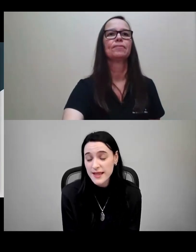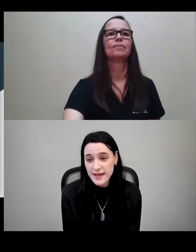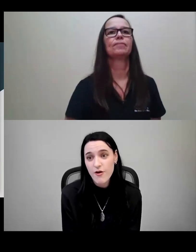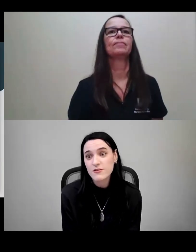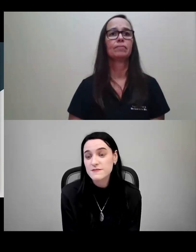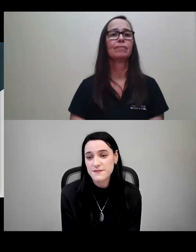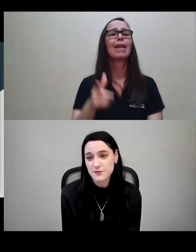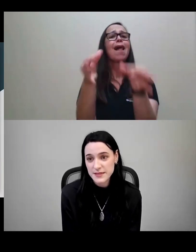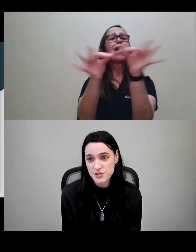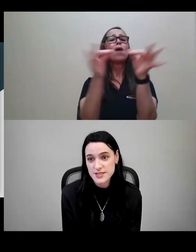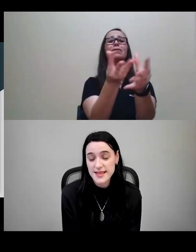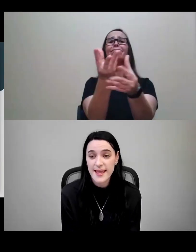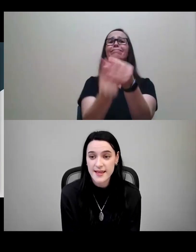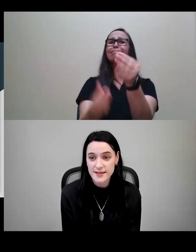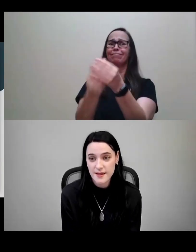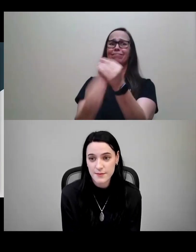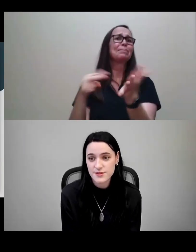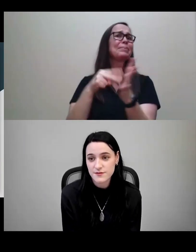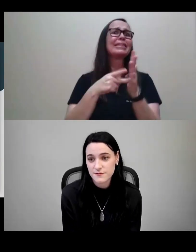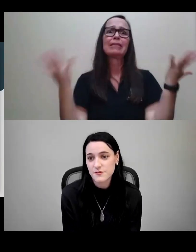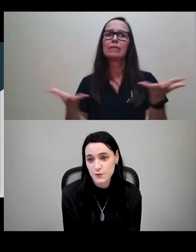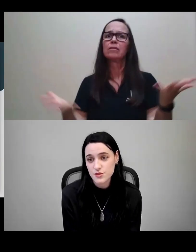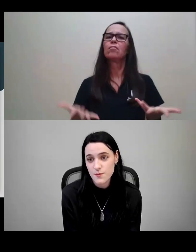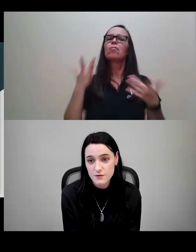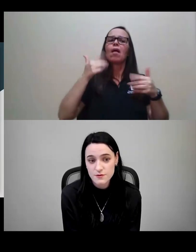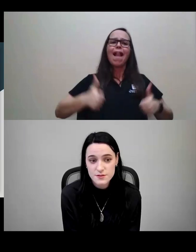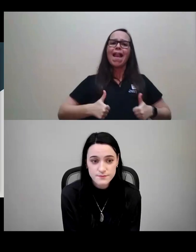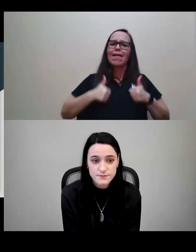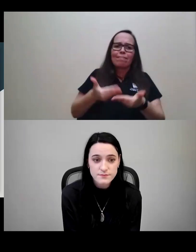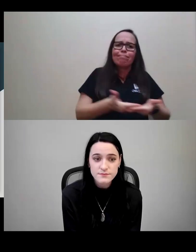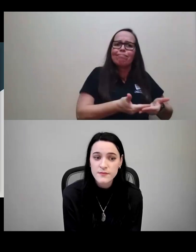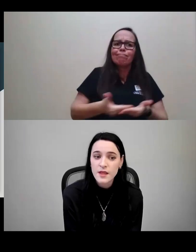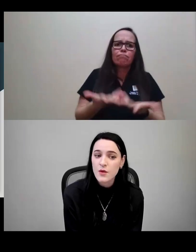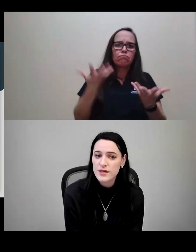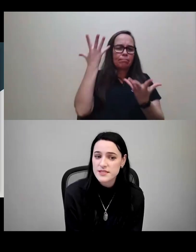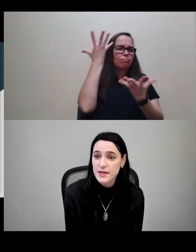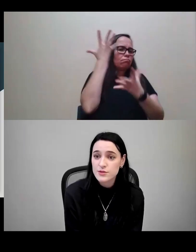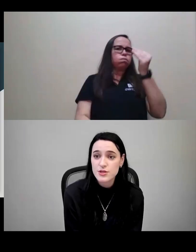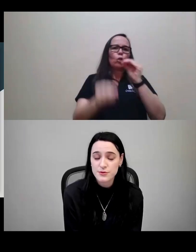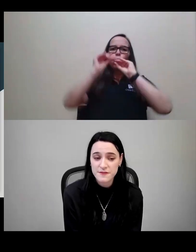they might get all of the information that they can get based off of language. What is language